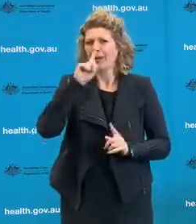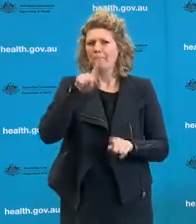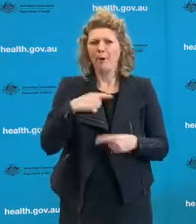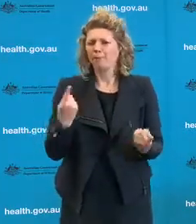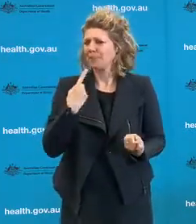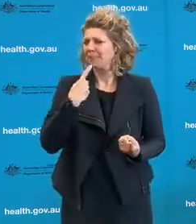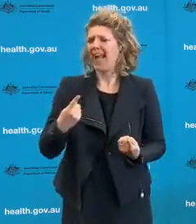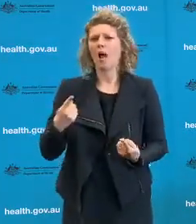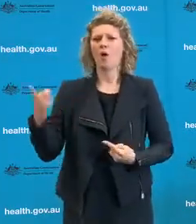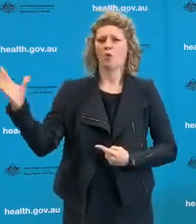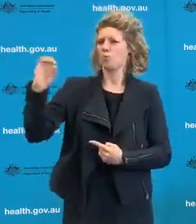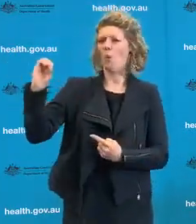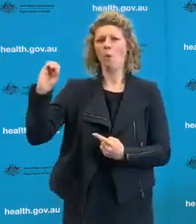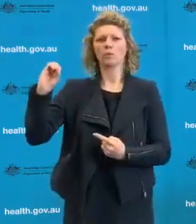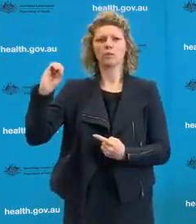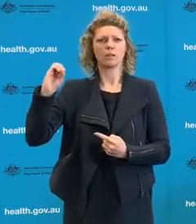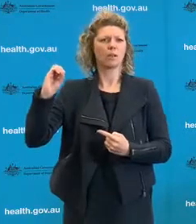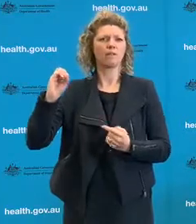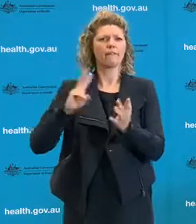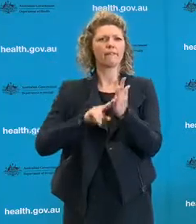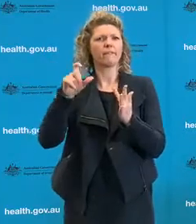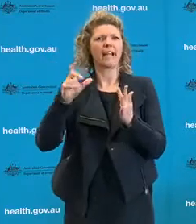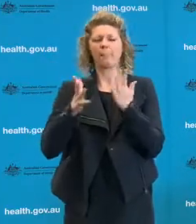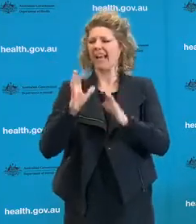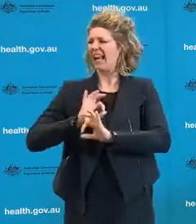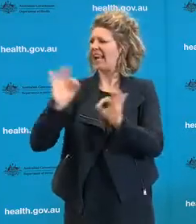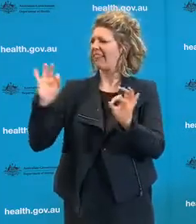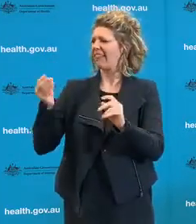that Victoria uses to determine how they lift their